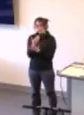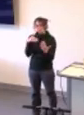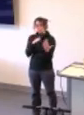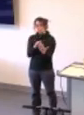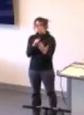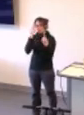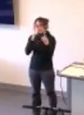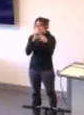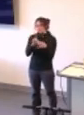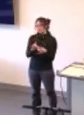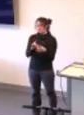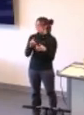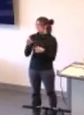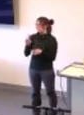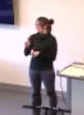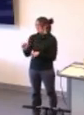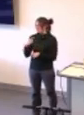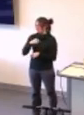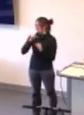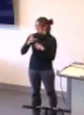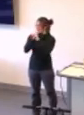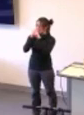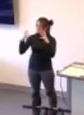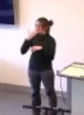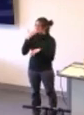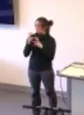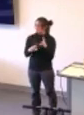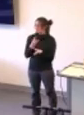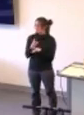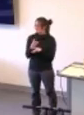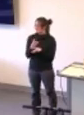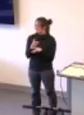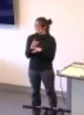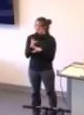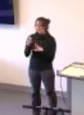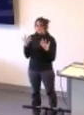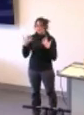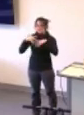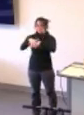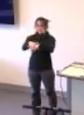So that we can imagine a better world that's integrated and, and complicated.